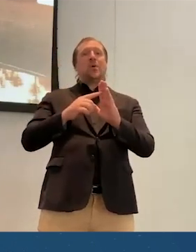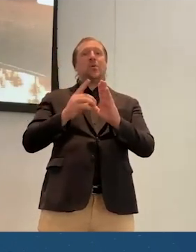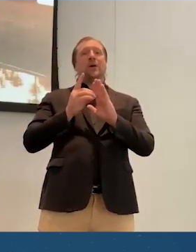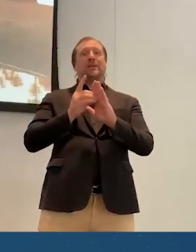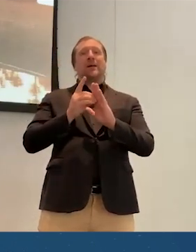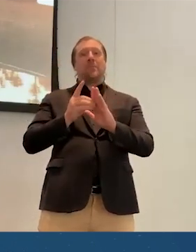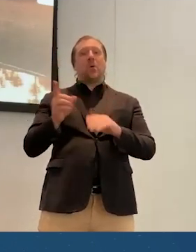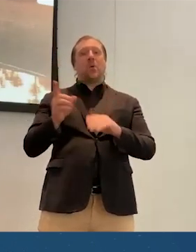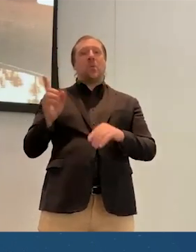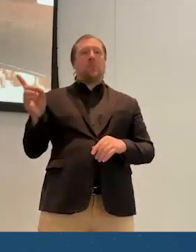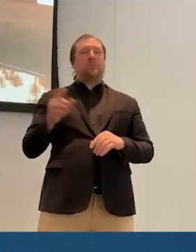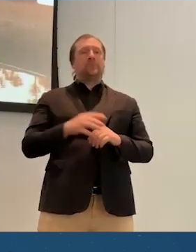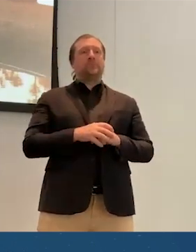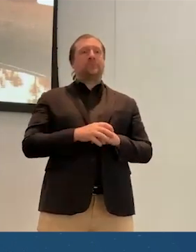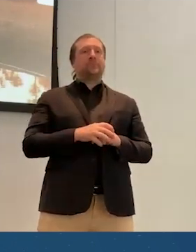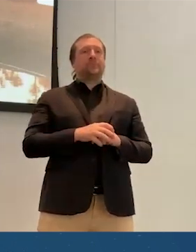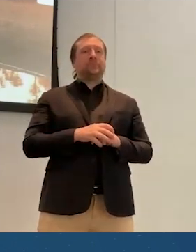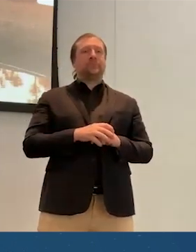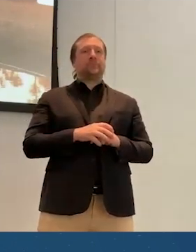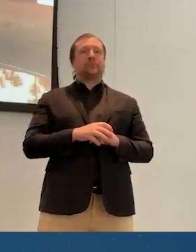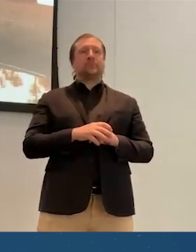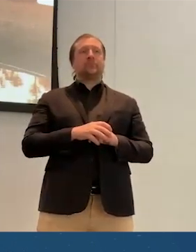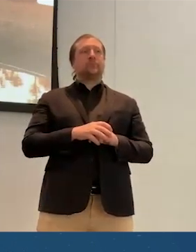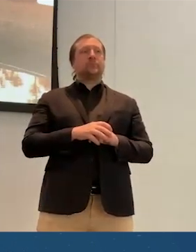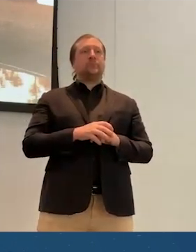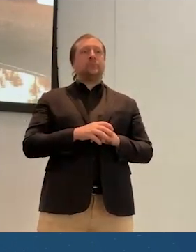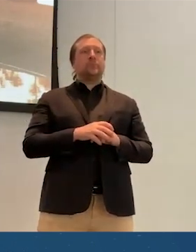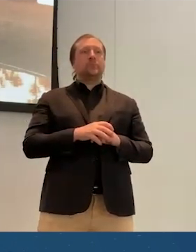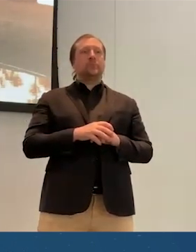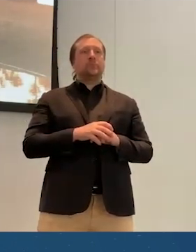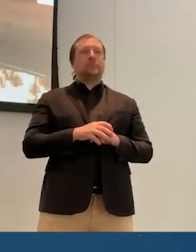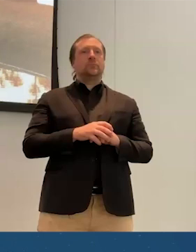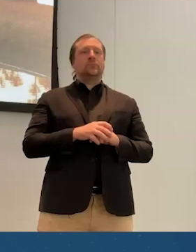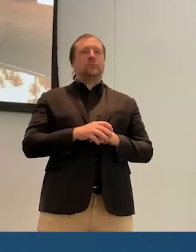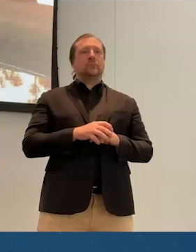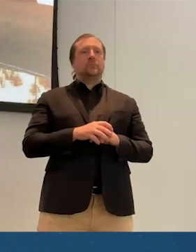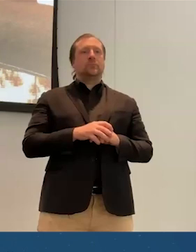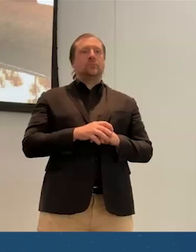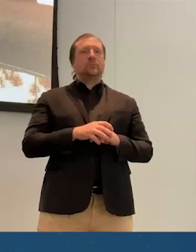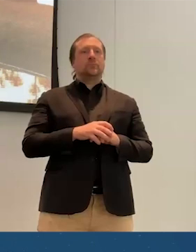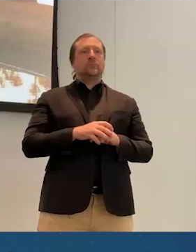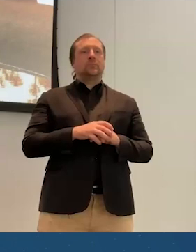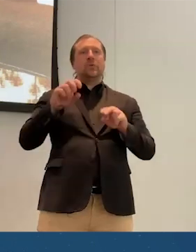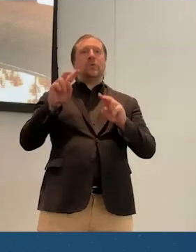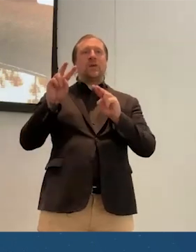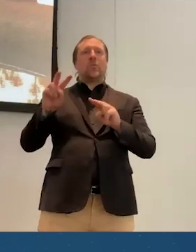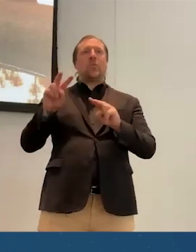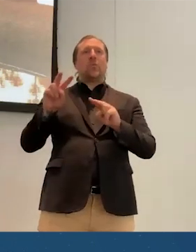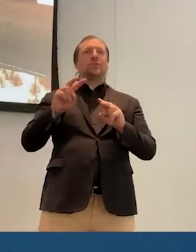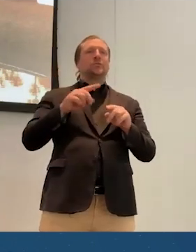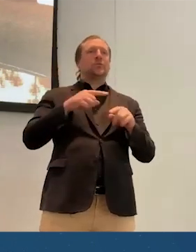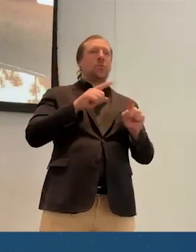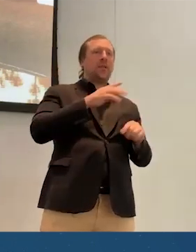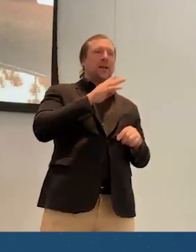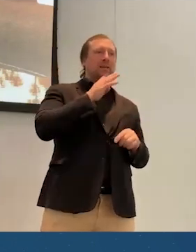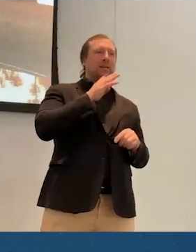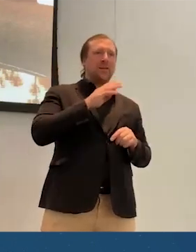which you can watch as I speak. To ensure the accessibility, we also integrated